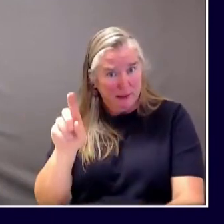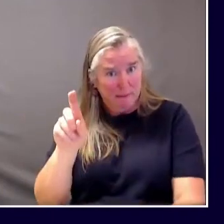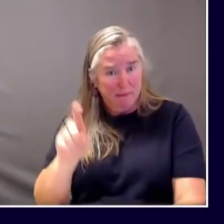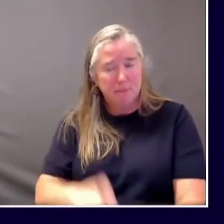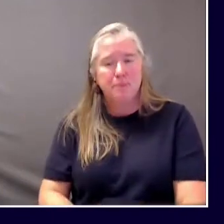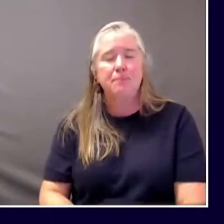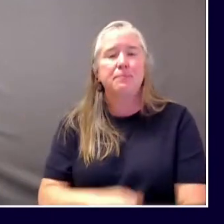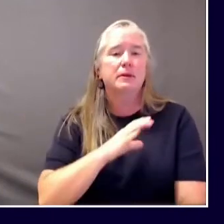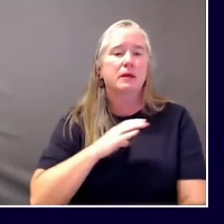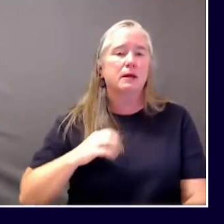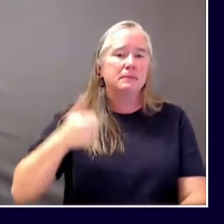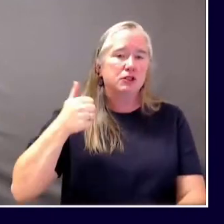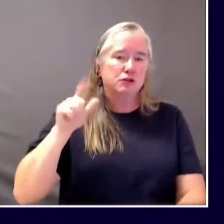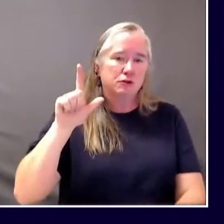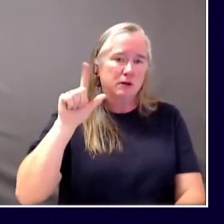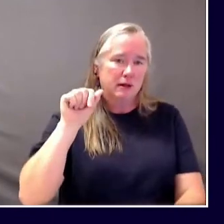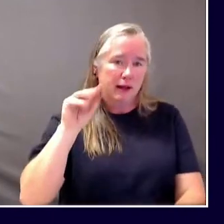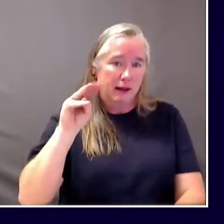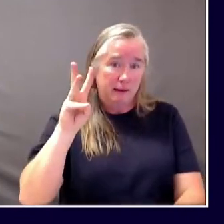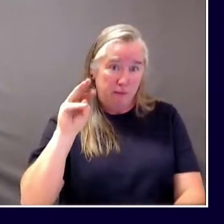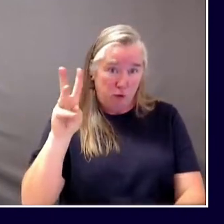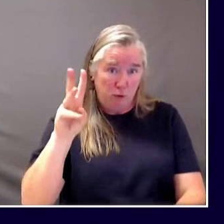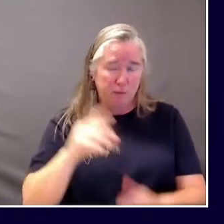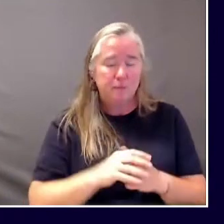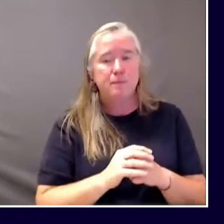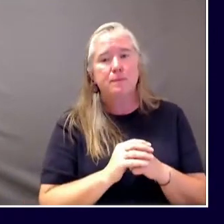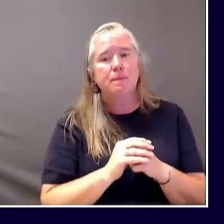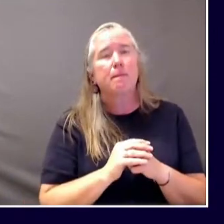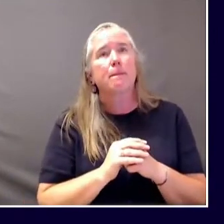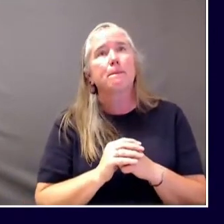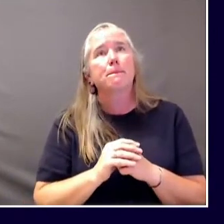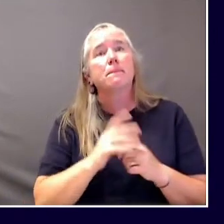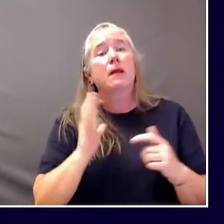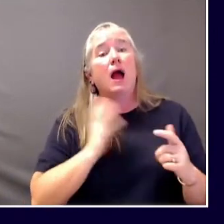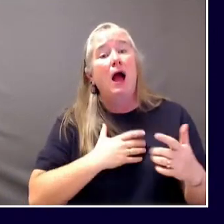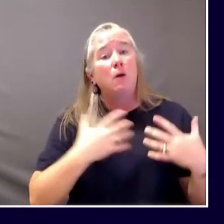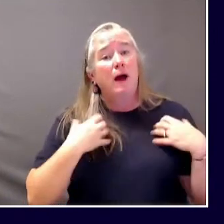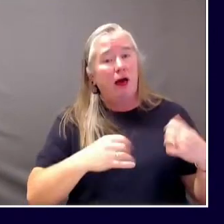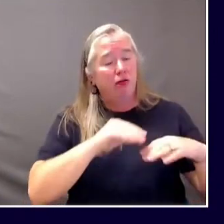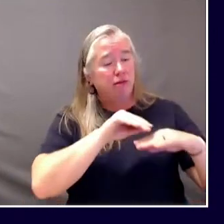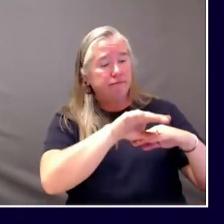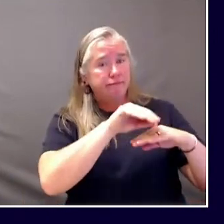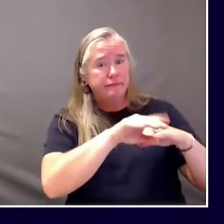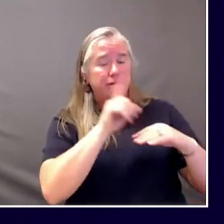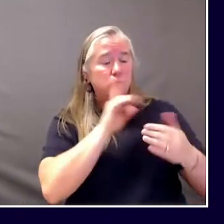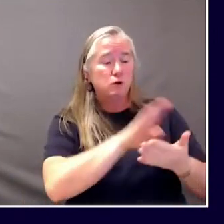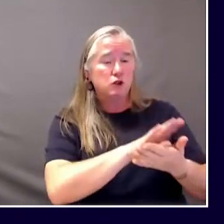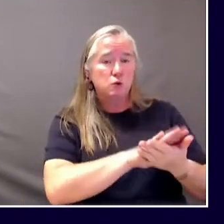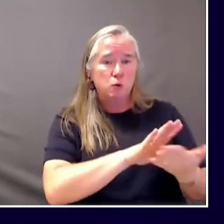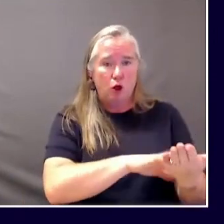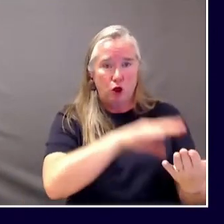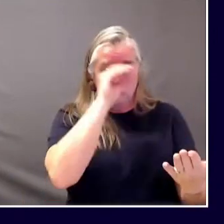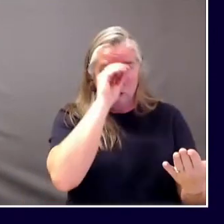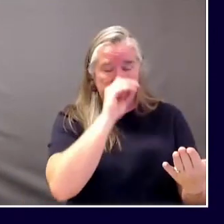so we are we update our health